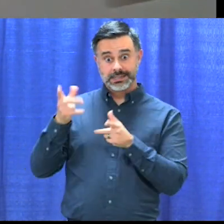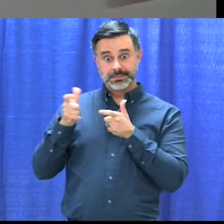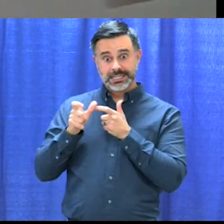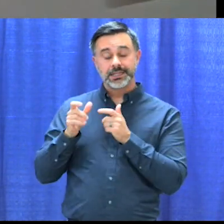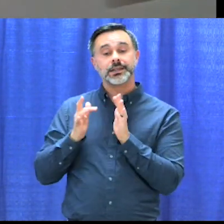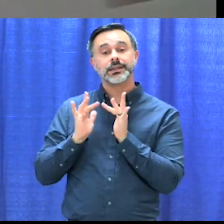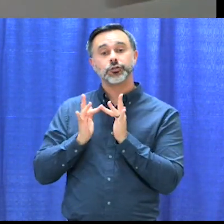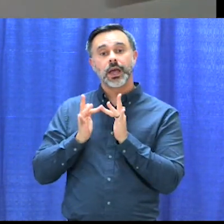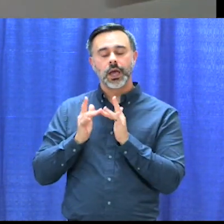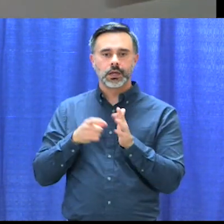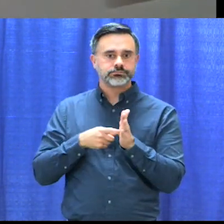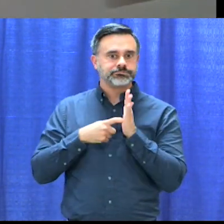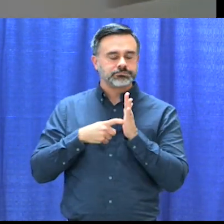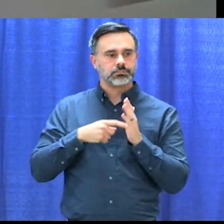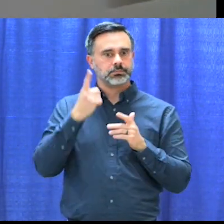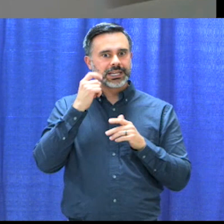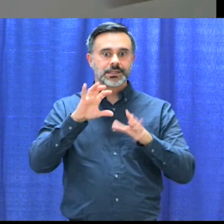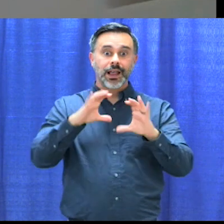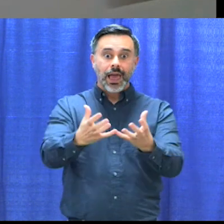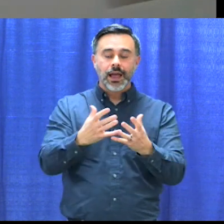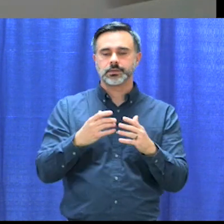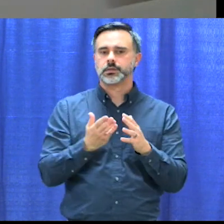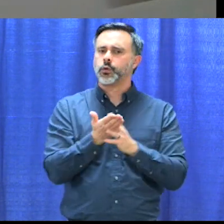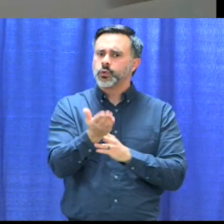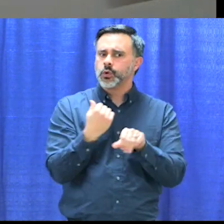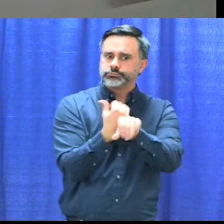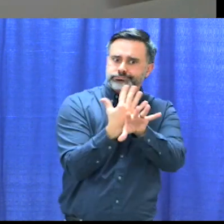Classes are going to be held on Zoom or video conferencing platforms.